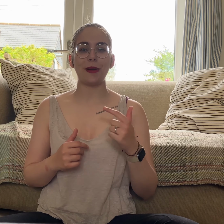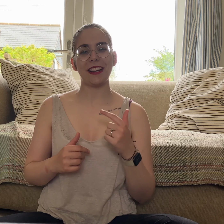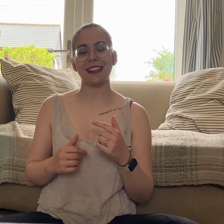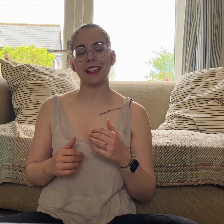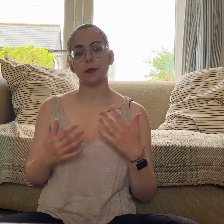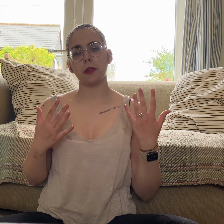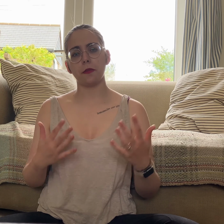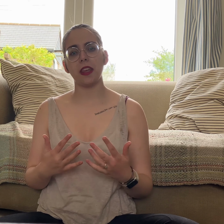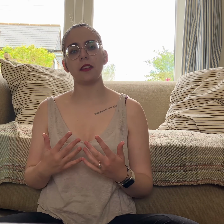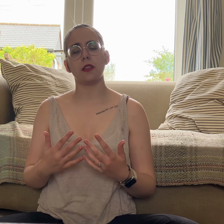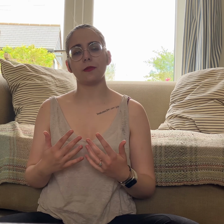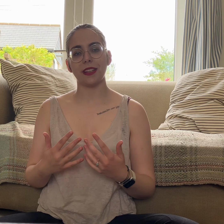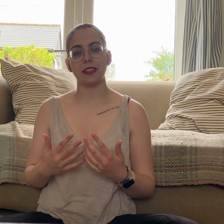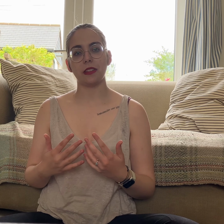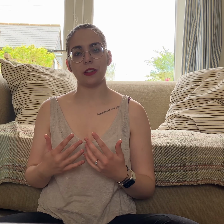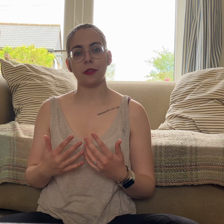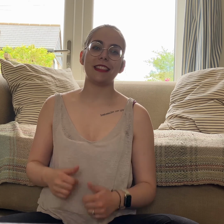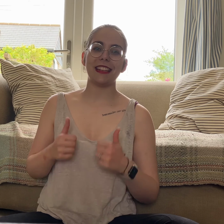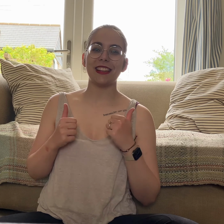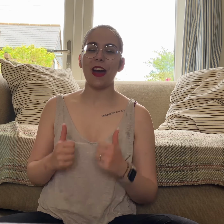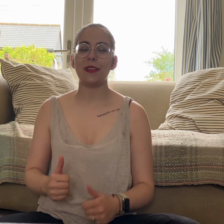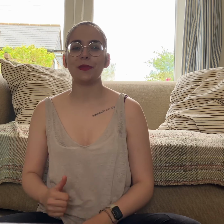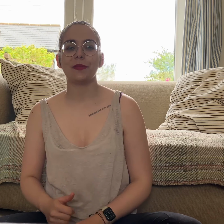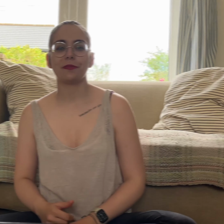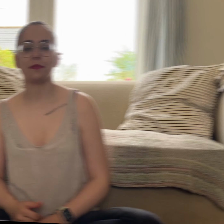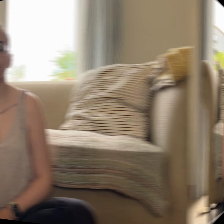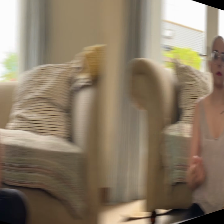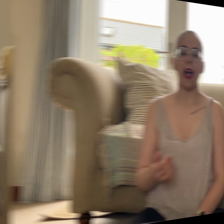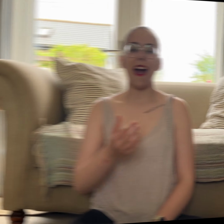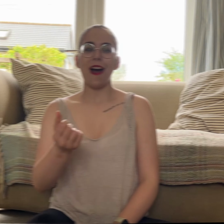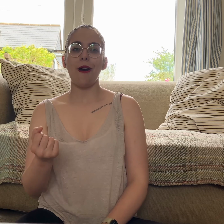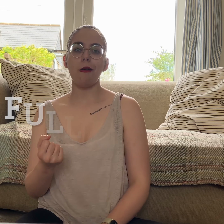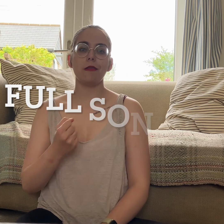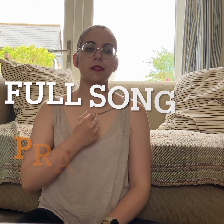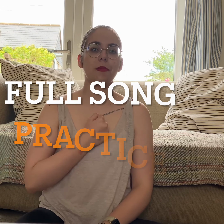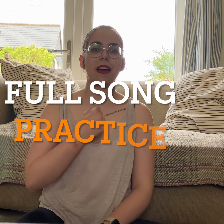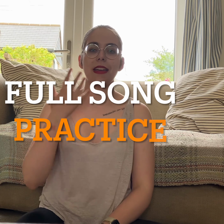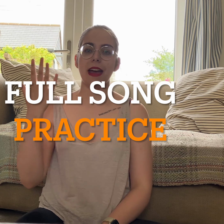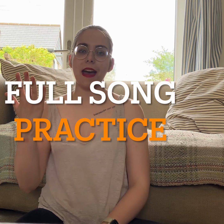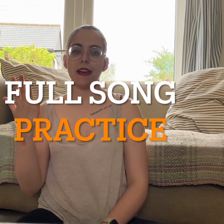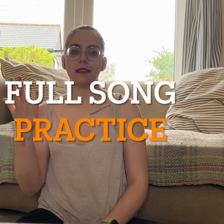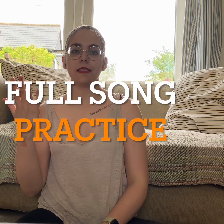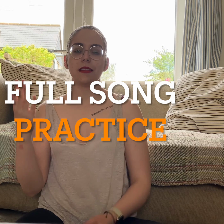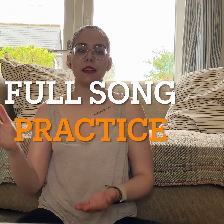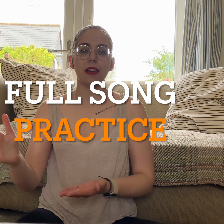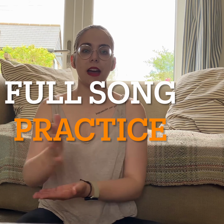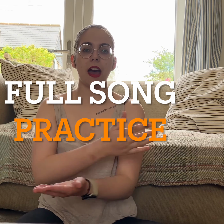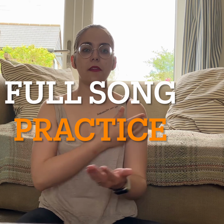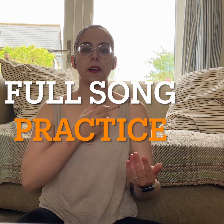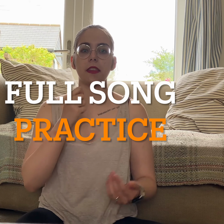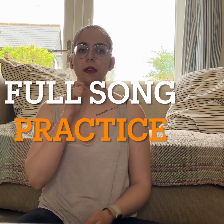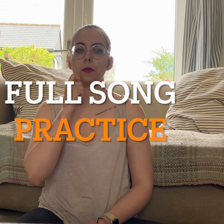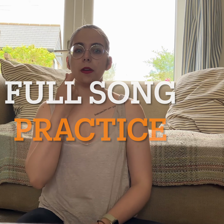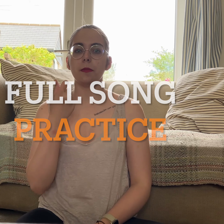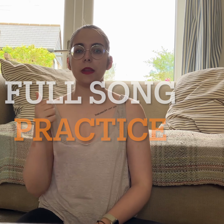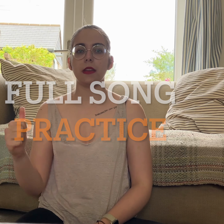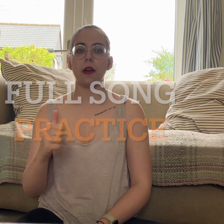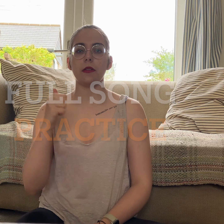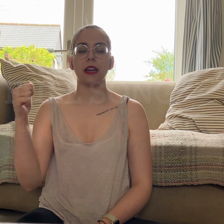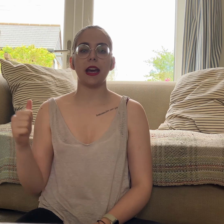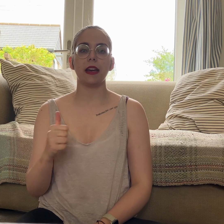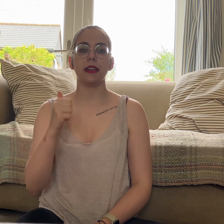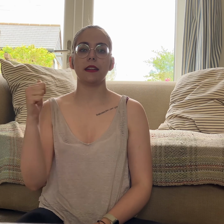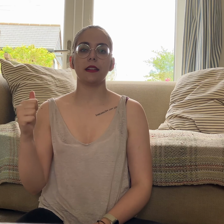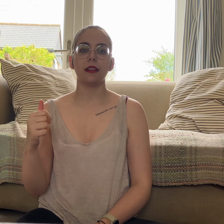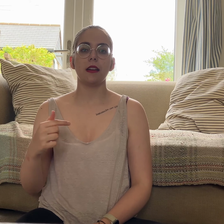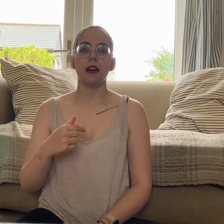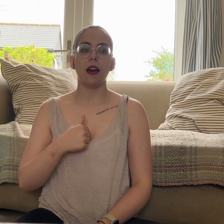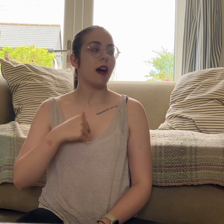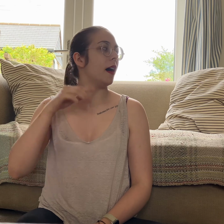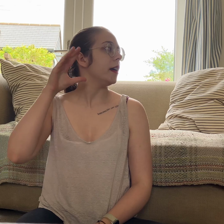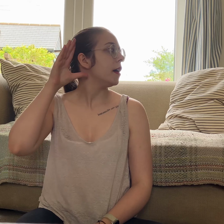practice when you're ready to. Let's go! "Hold my hand, everything will be okay. I